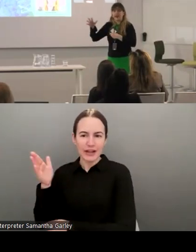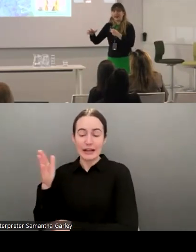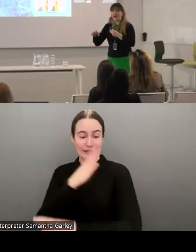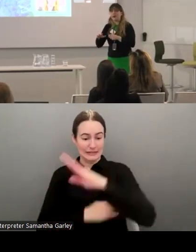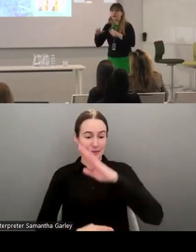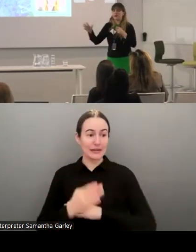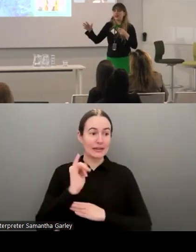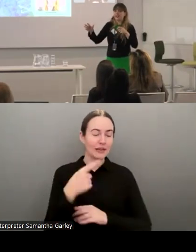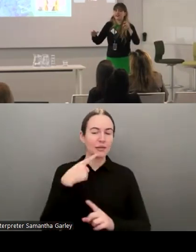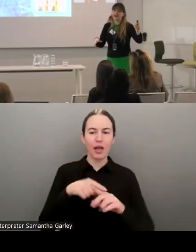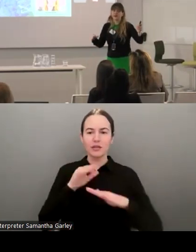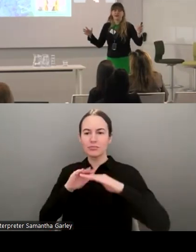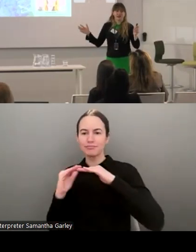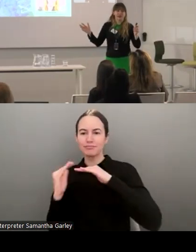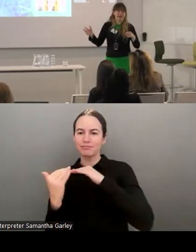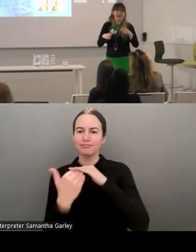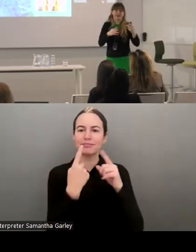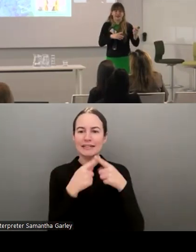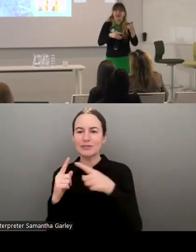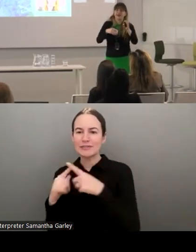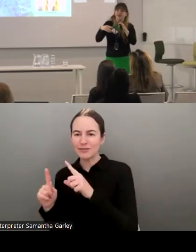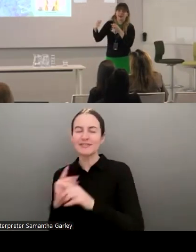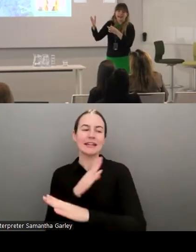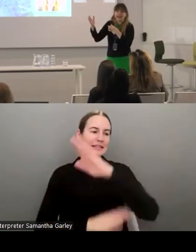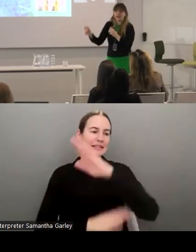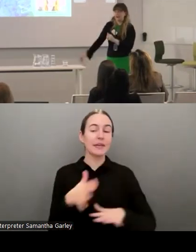like how disability interacts with other things such as gender or age or